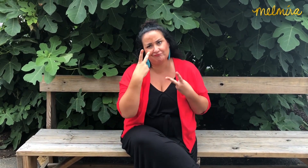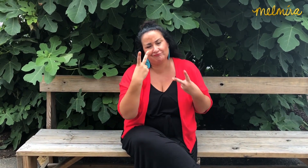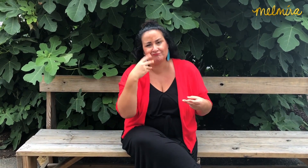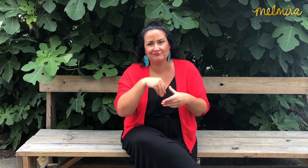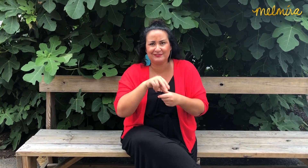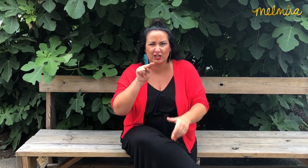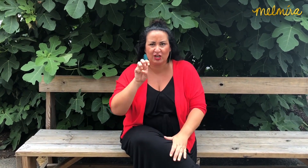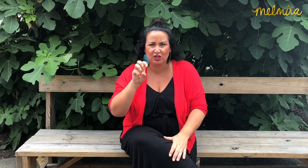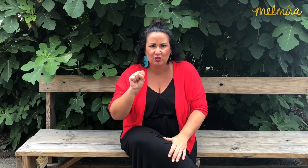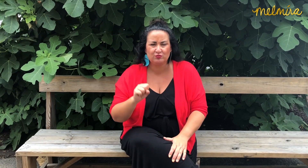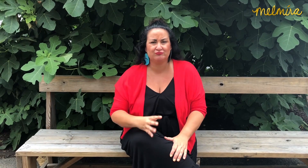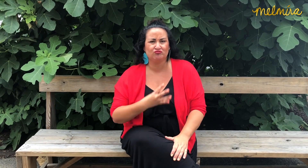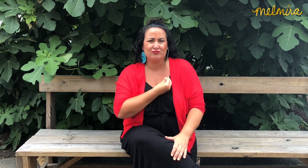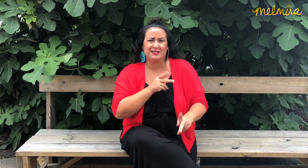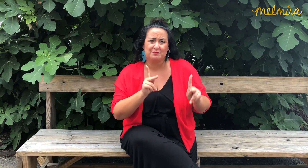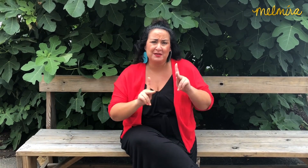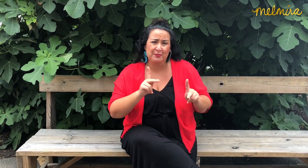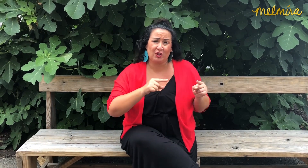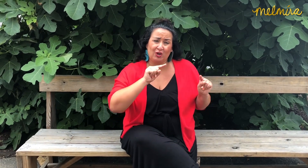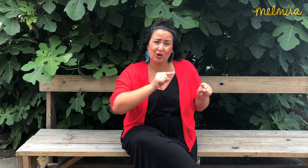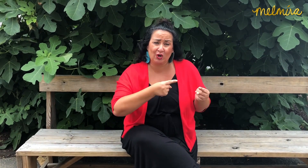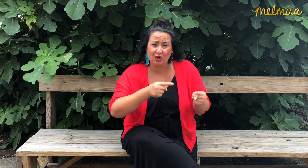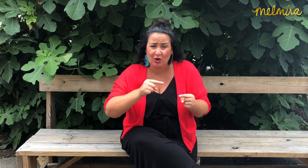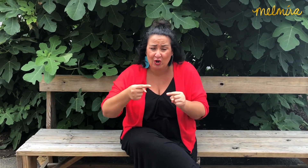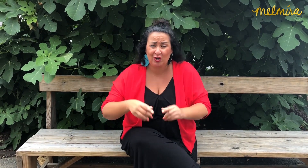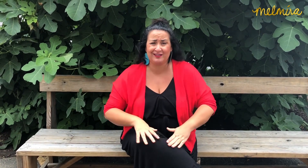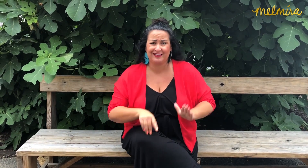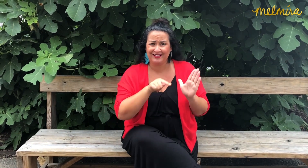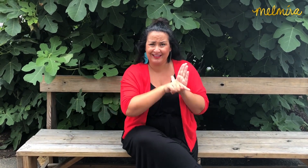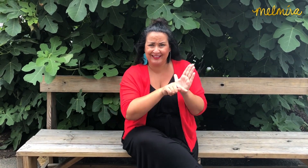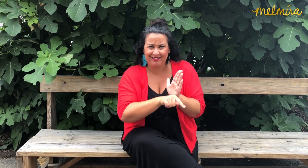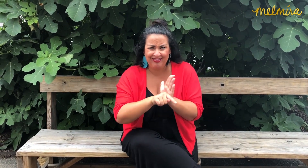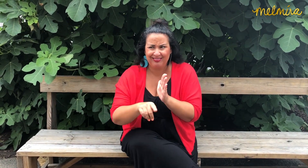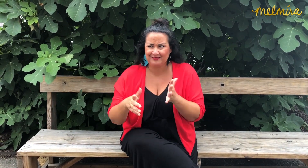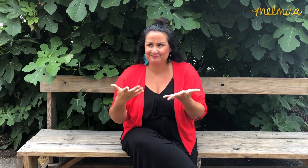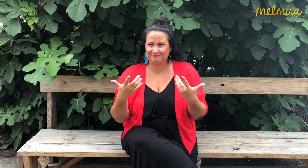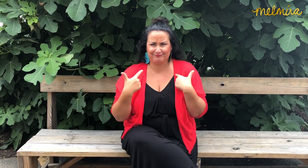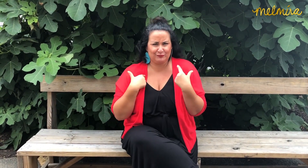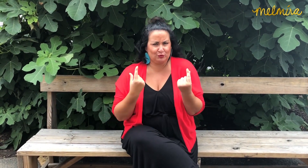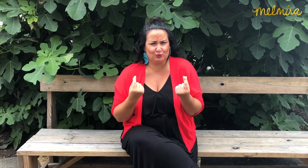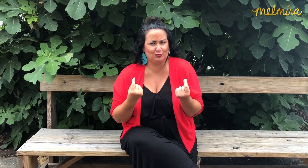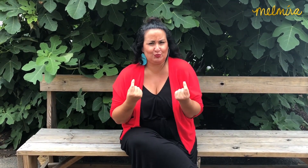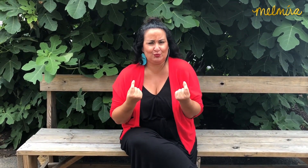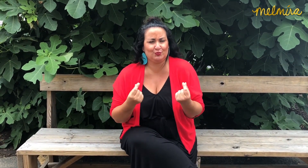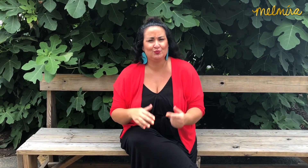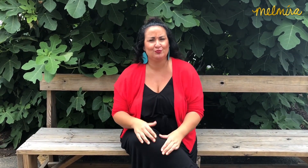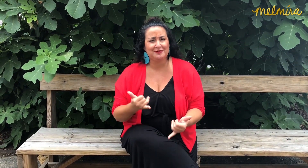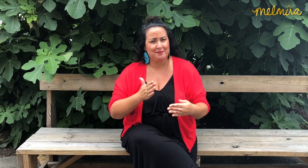when I see on the news that transgendered people are being hurt and even killed. What can I do?